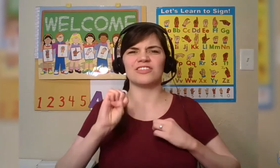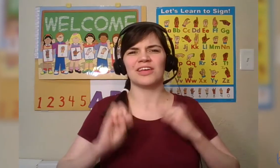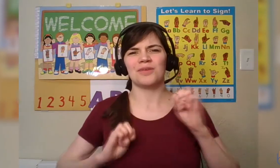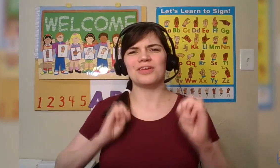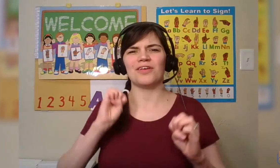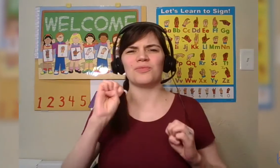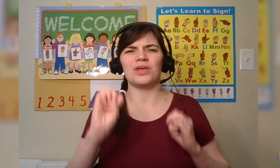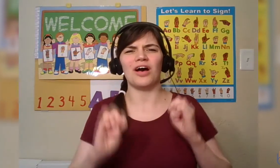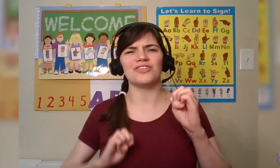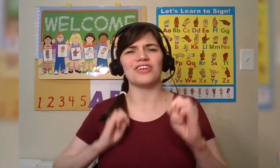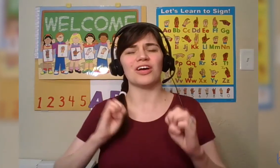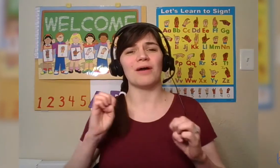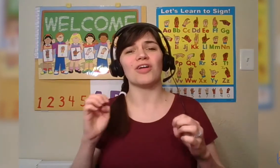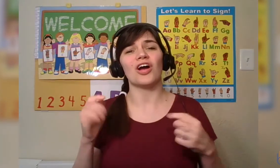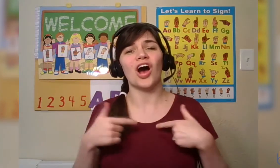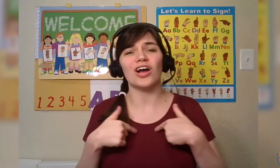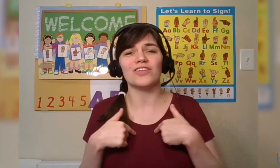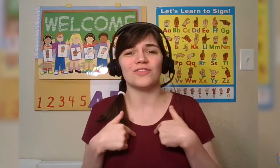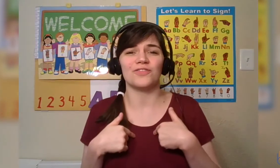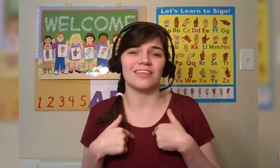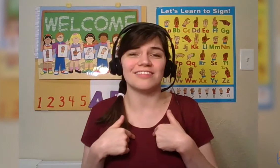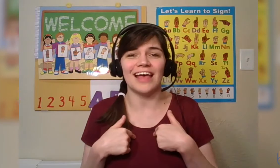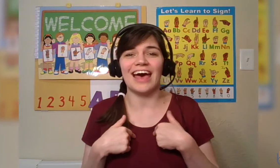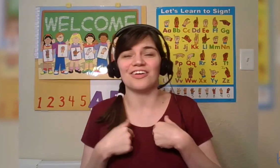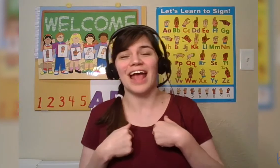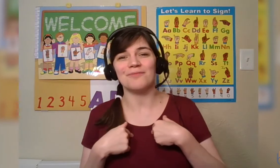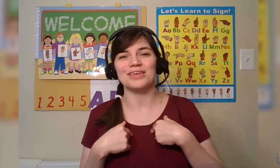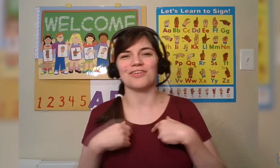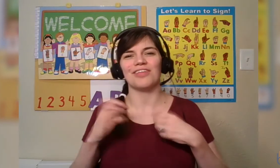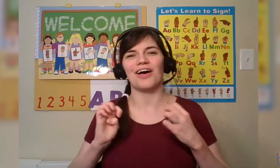because we often talk about our hearts feeling sad or happy or love.